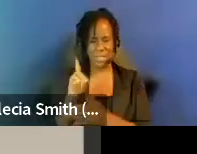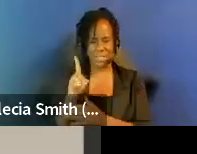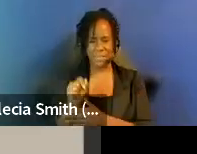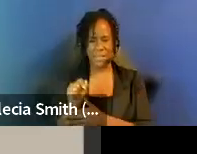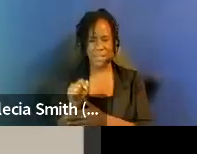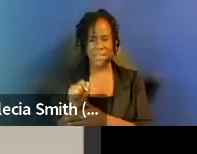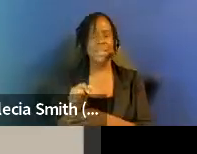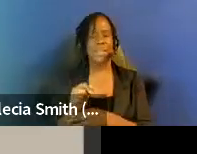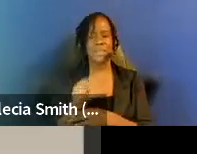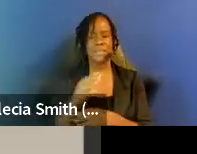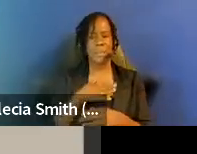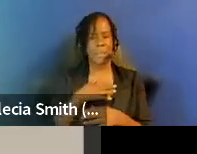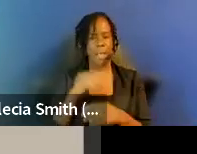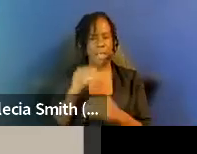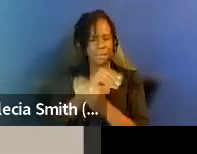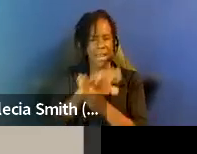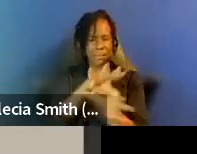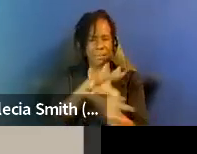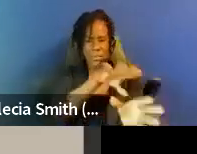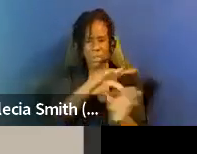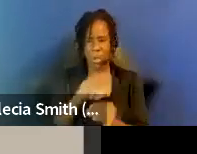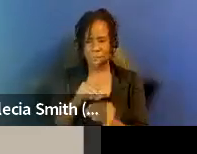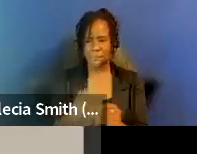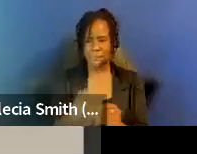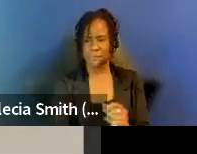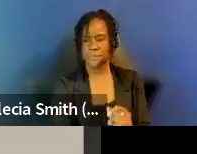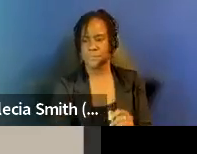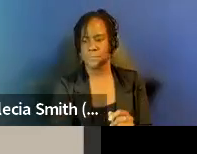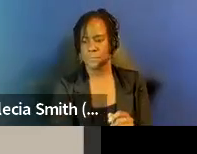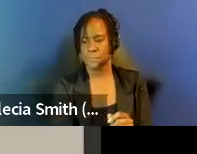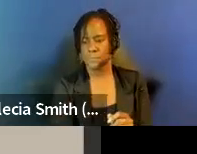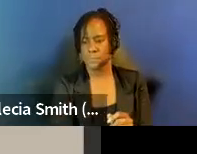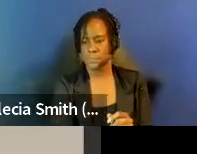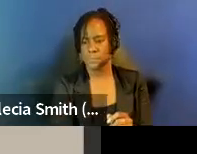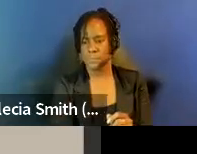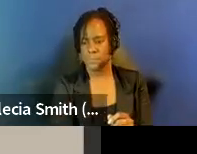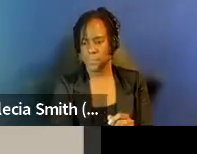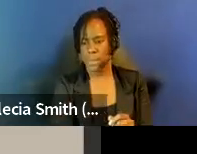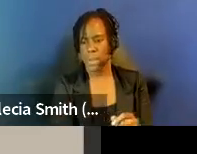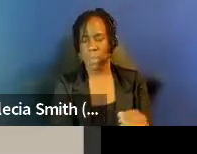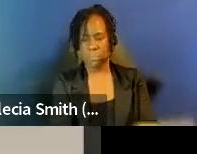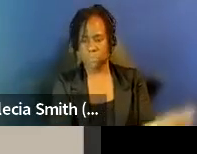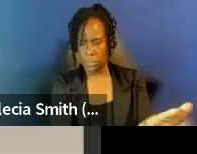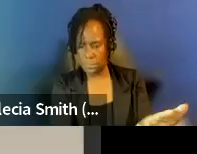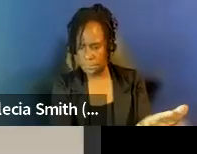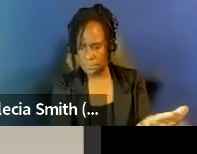long black hair, wearing a navy blue shirt sitting against a lilac colored wall in the back.